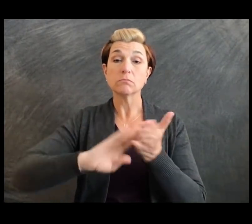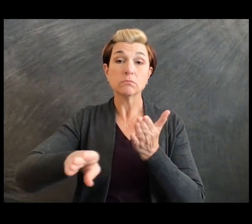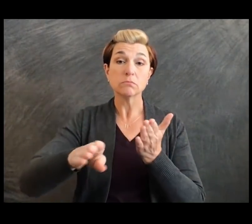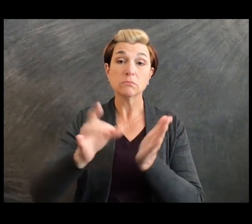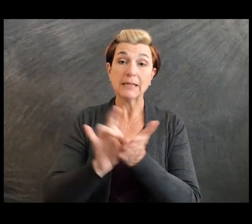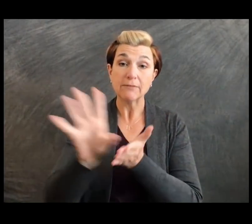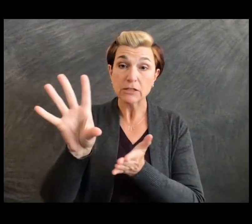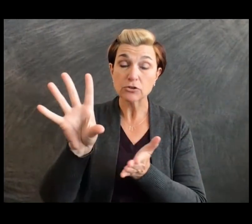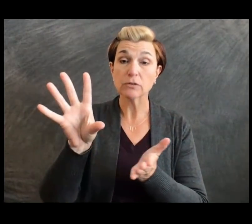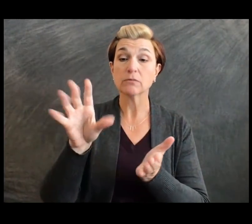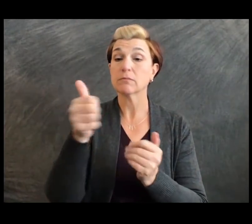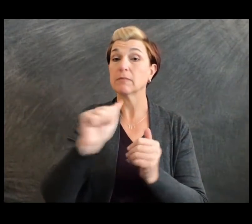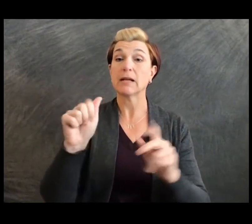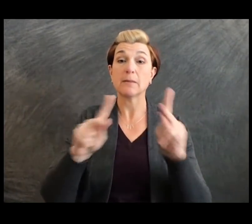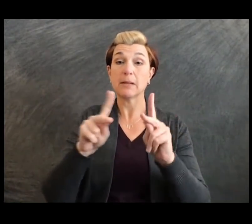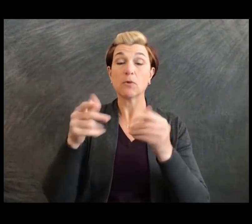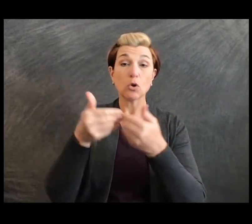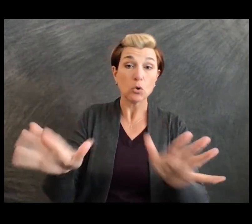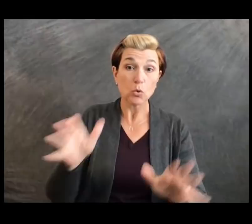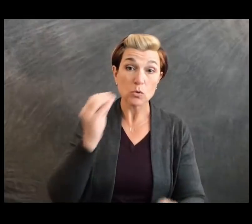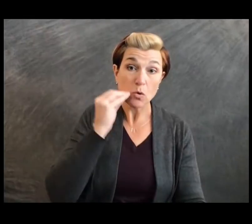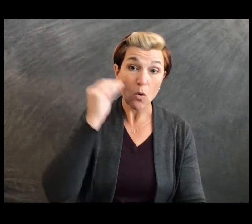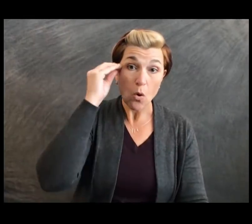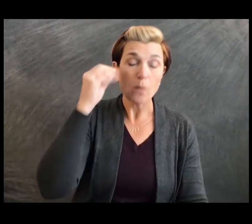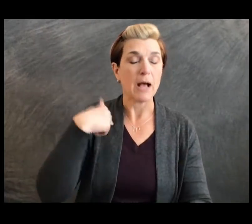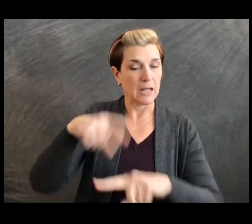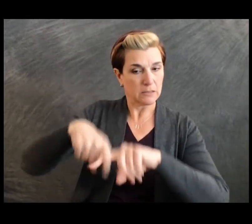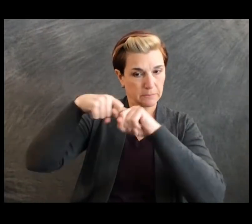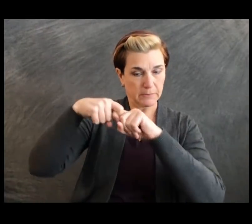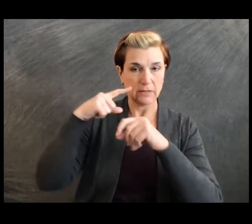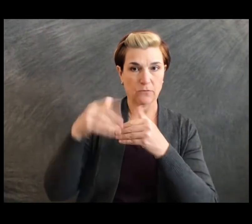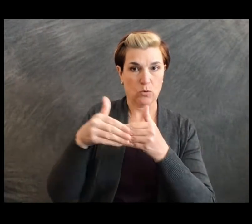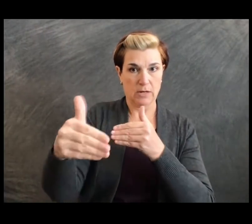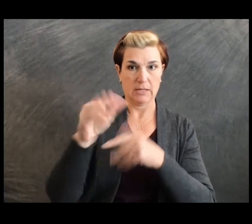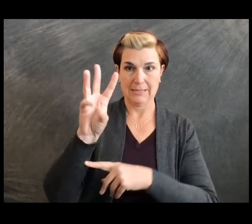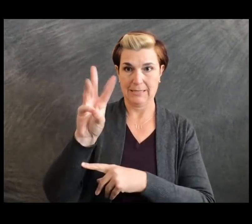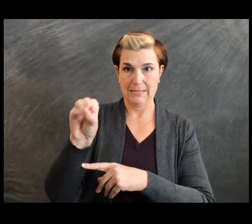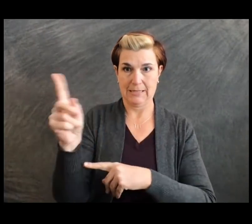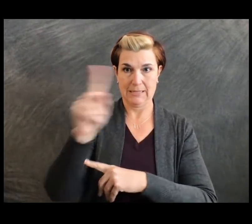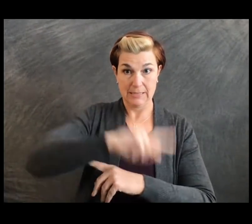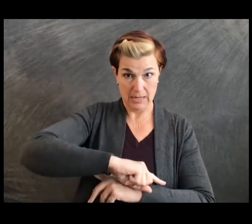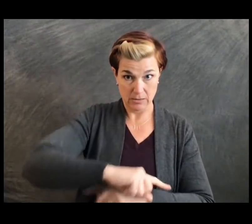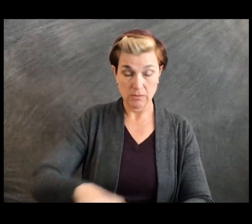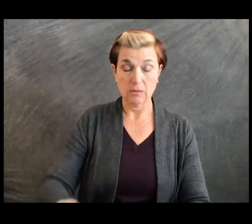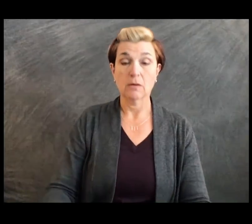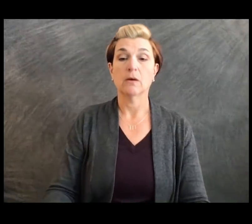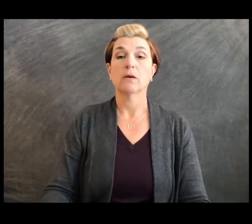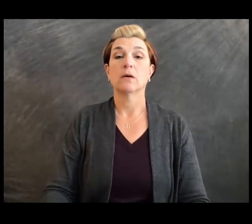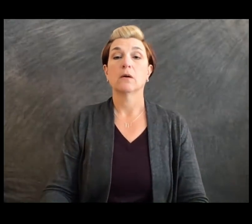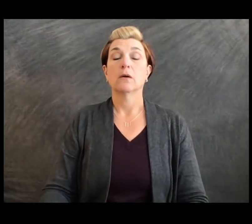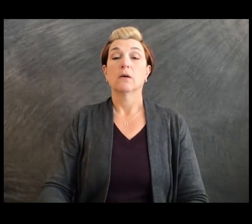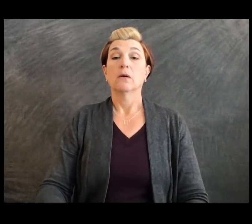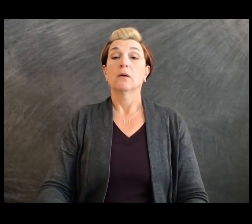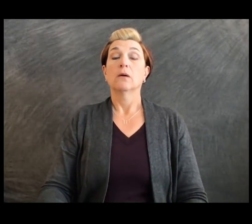60 days and a great head of HUD who's with us today Ben Carson's going to say